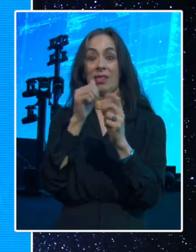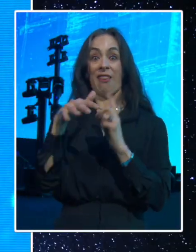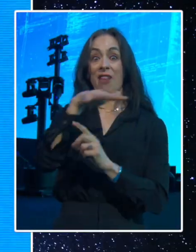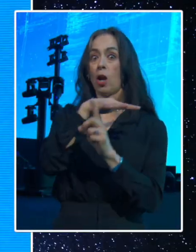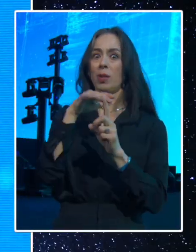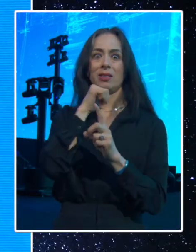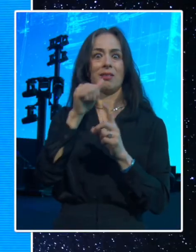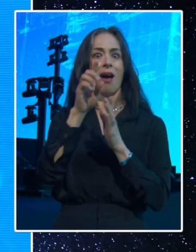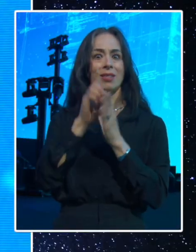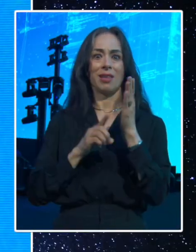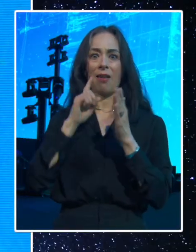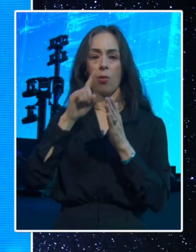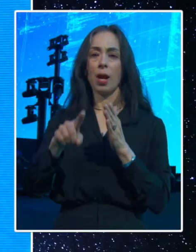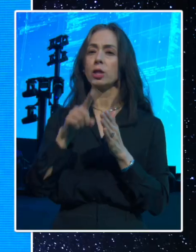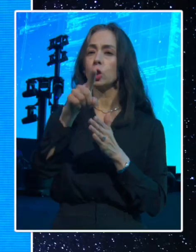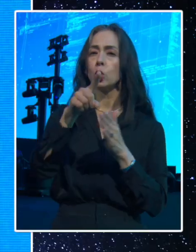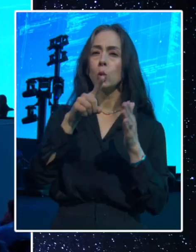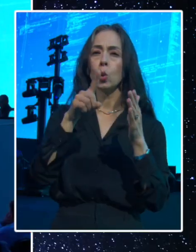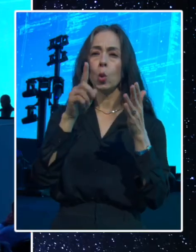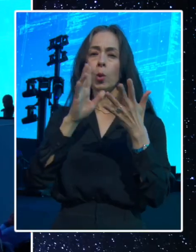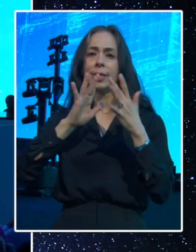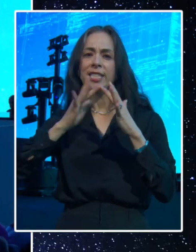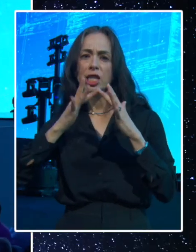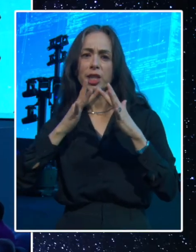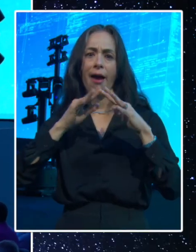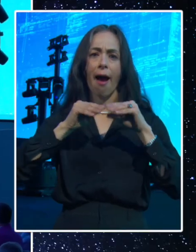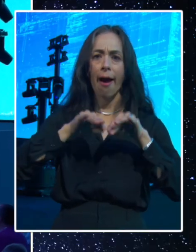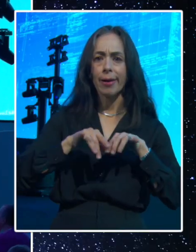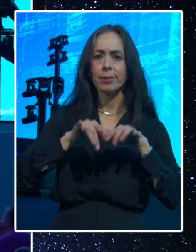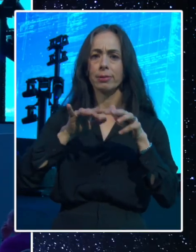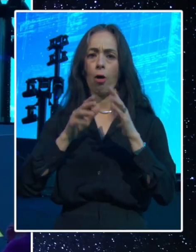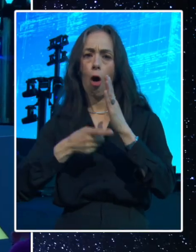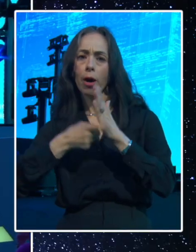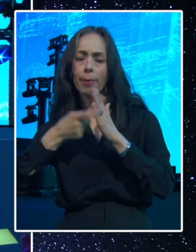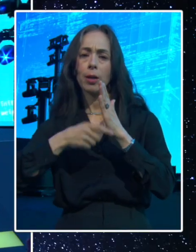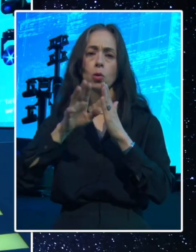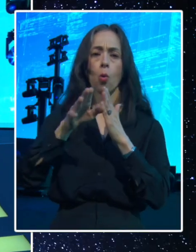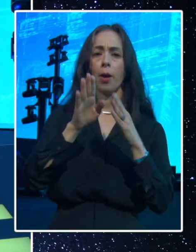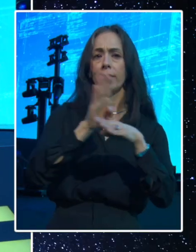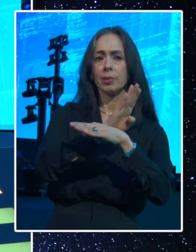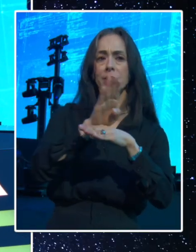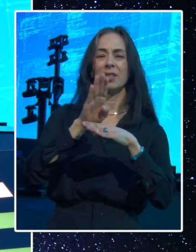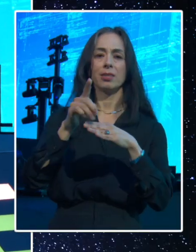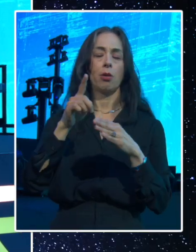As you digitize and automate your enterprise, these are the challenges we hear from you